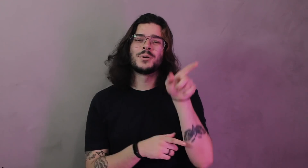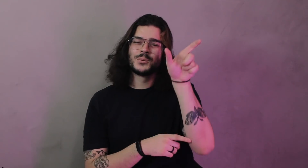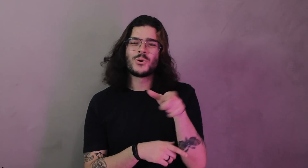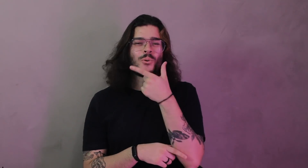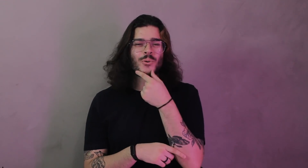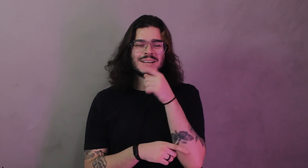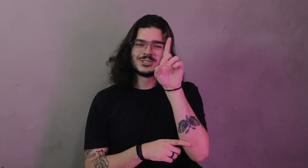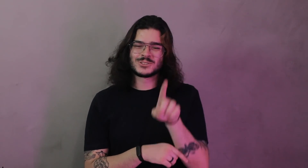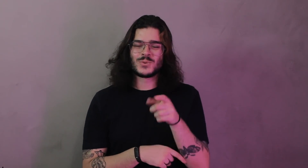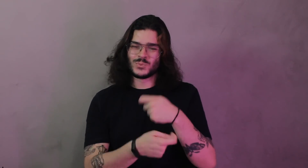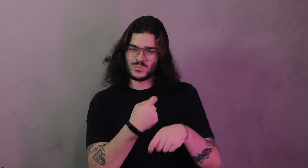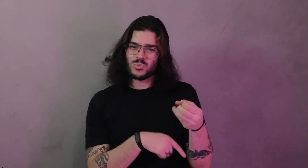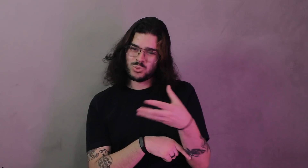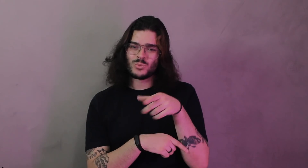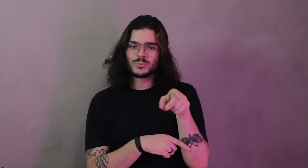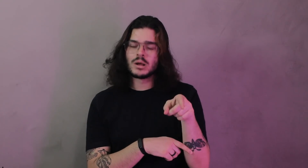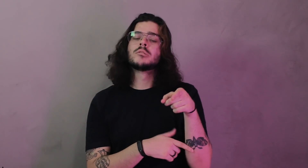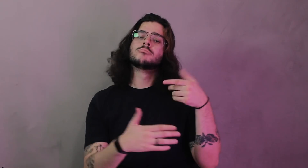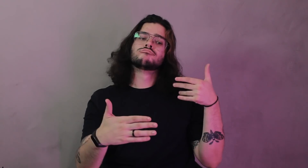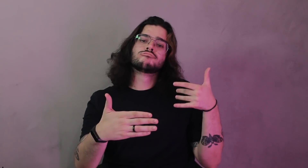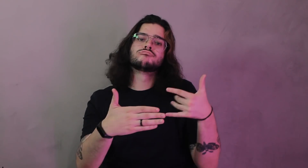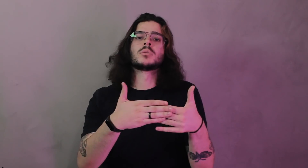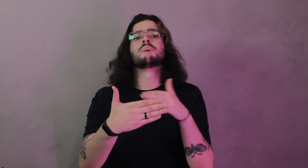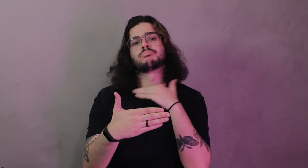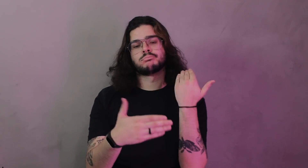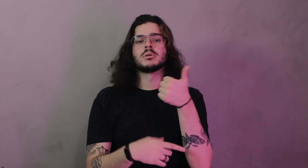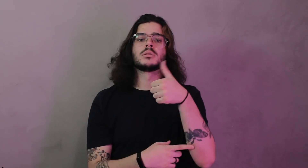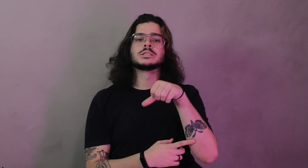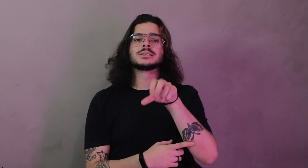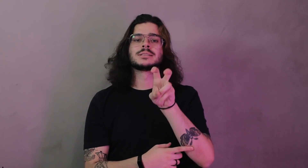and Mr. Kleiman died in 1959.